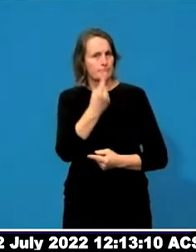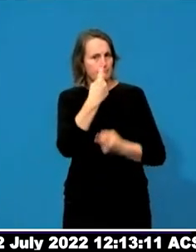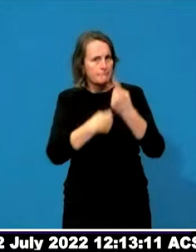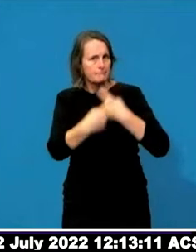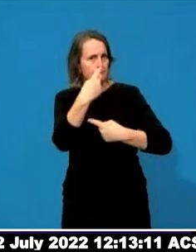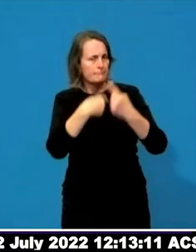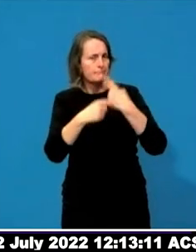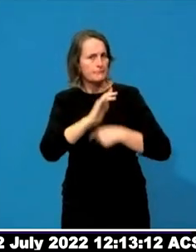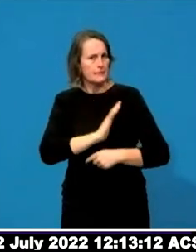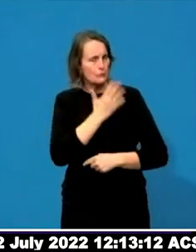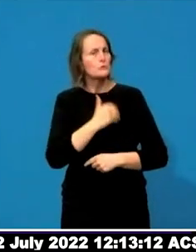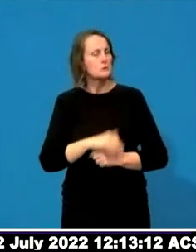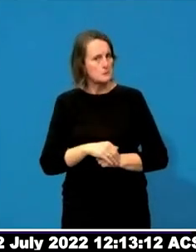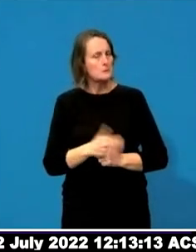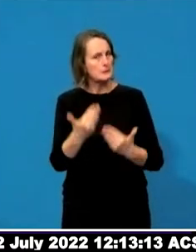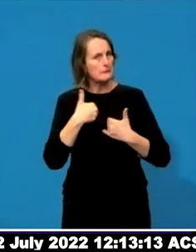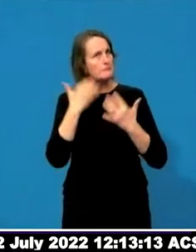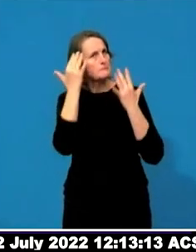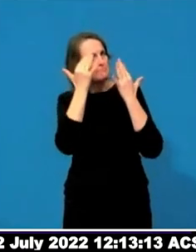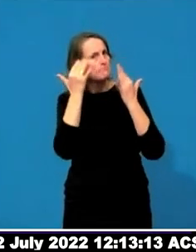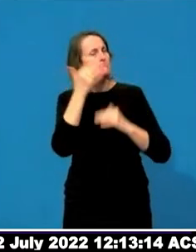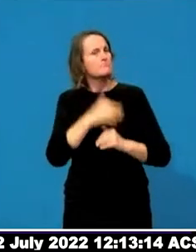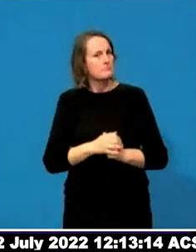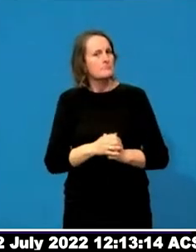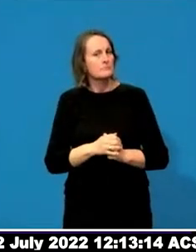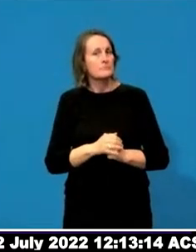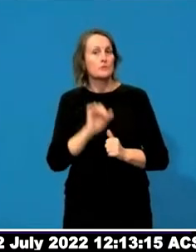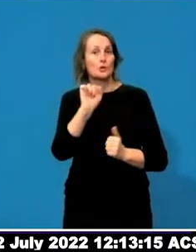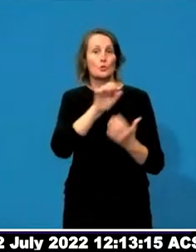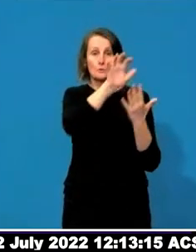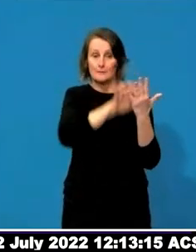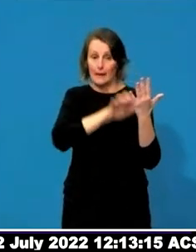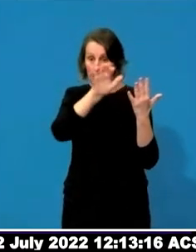and very thought-provoking, both in your statement and in the oral evidence today.